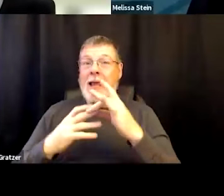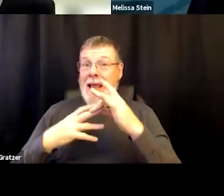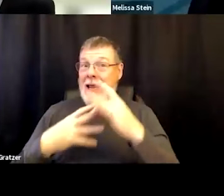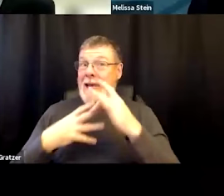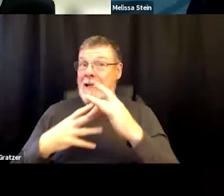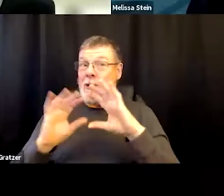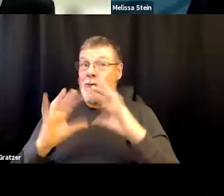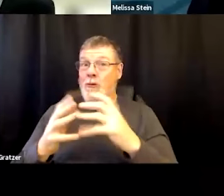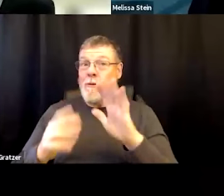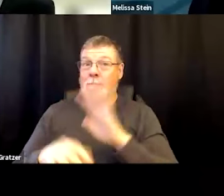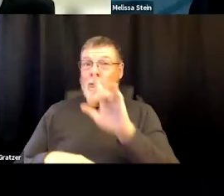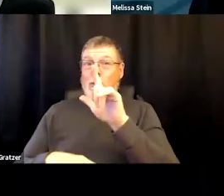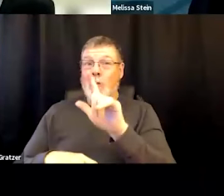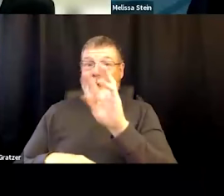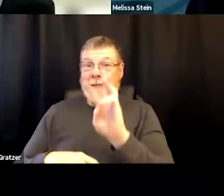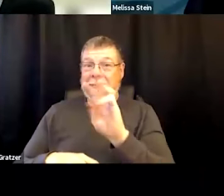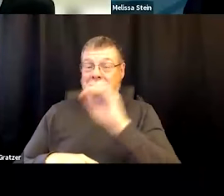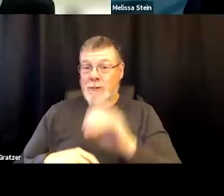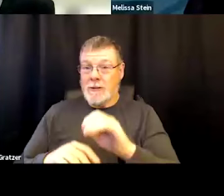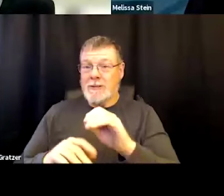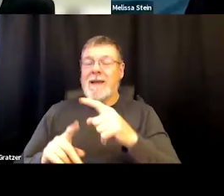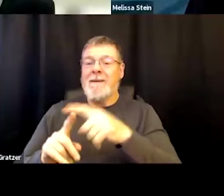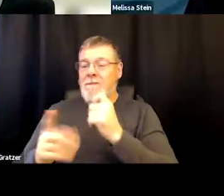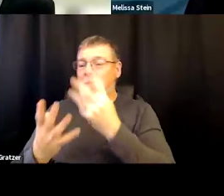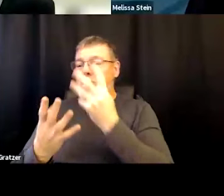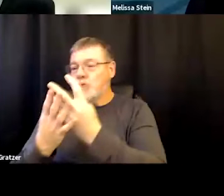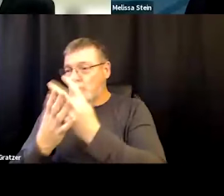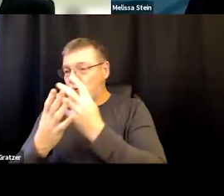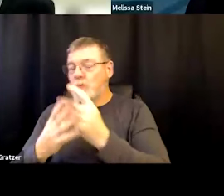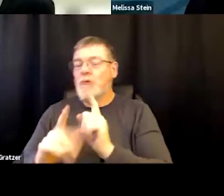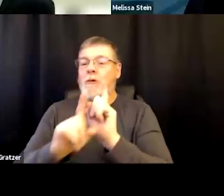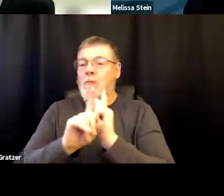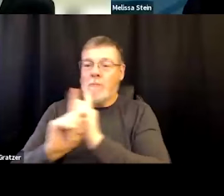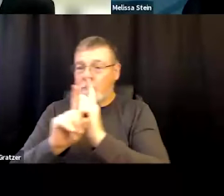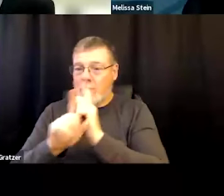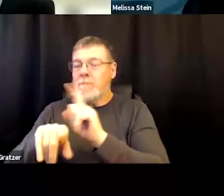about 26% of you joining from Corrections, Probation, and Parole, welcome.